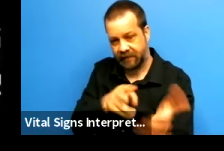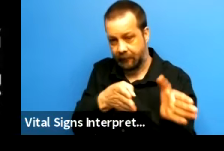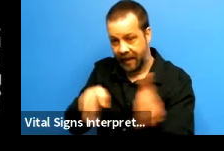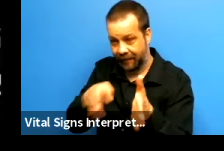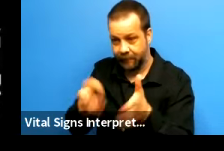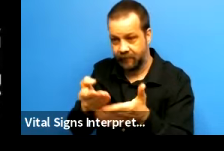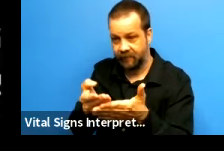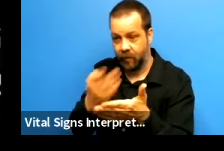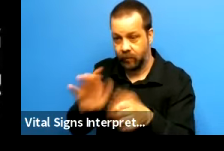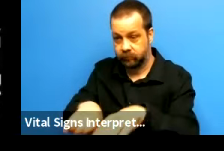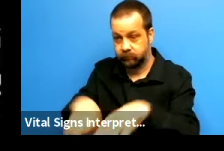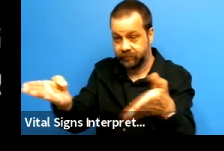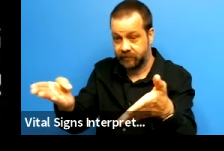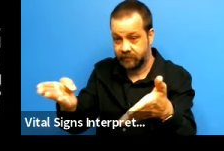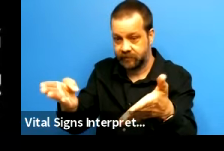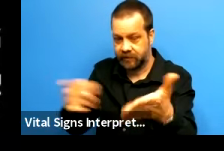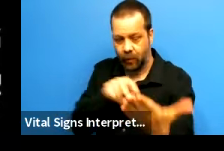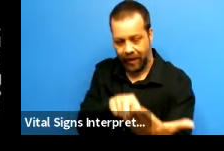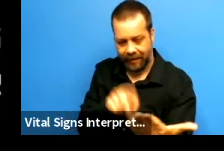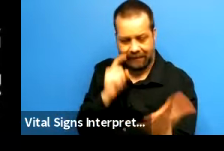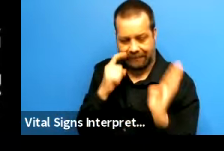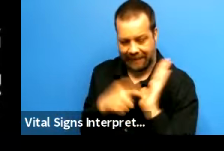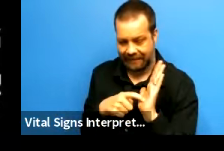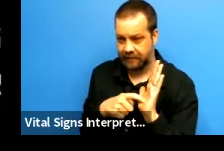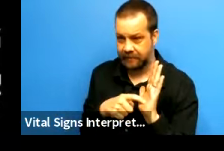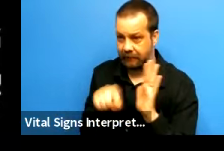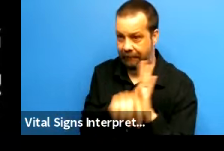of proposed methods of compliance or changes.